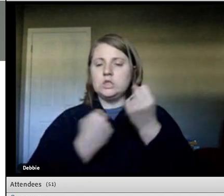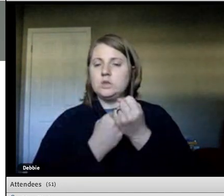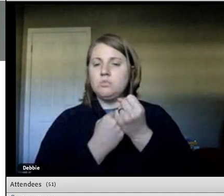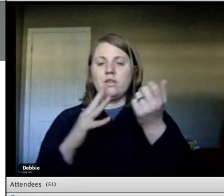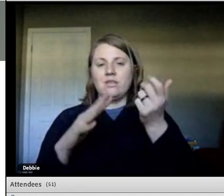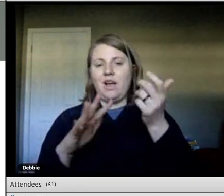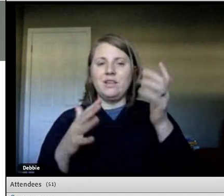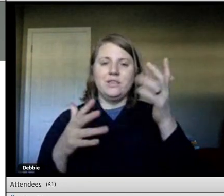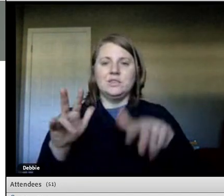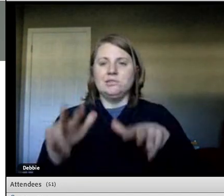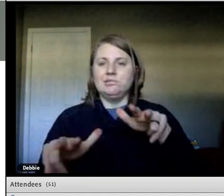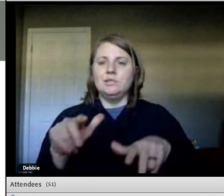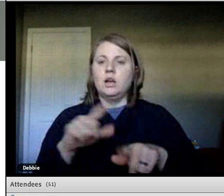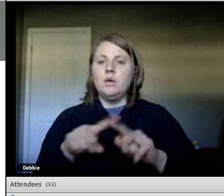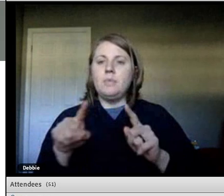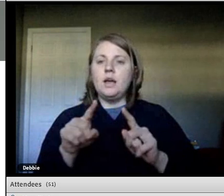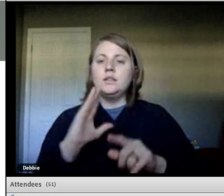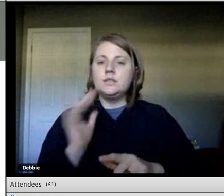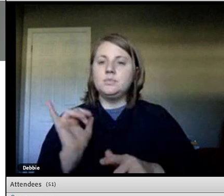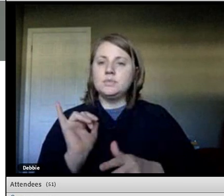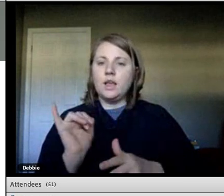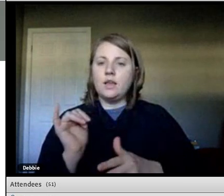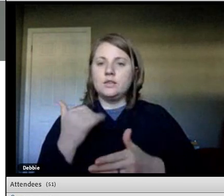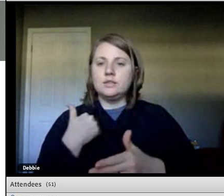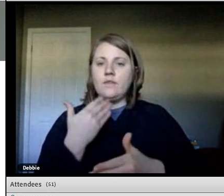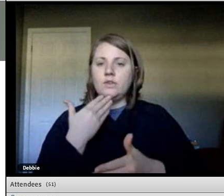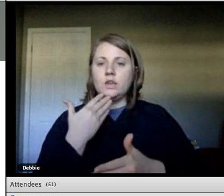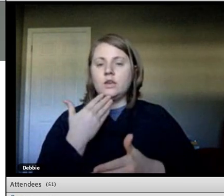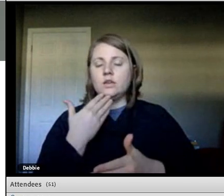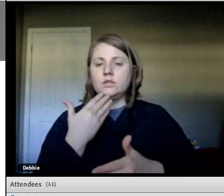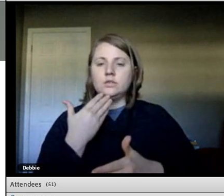a sort of a re-energized development phase.